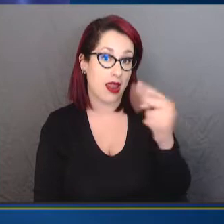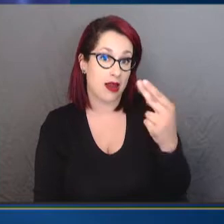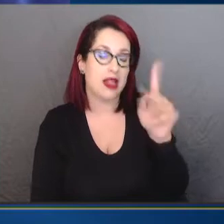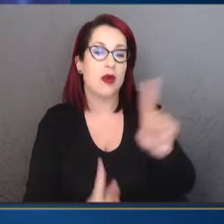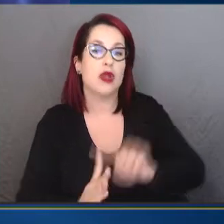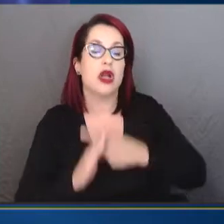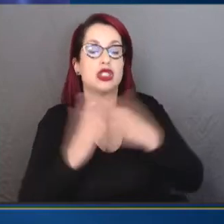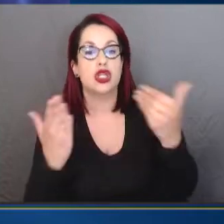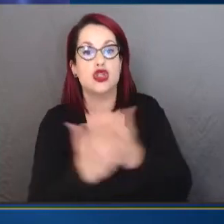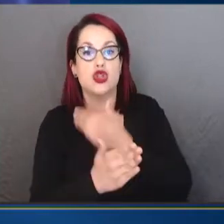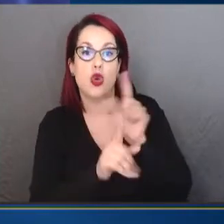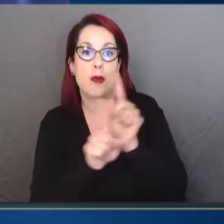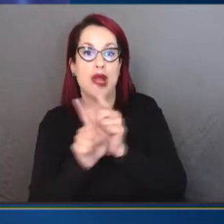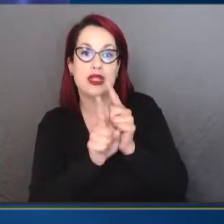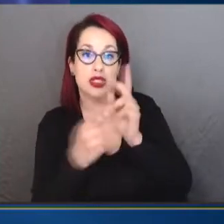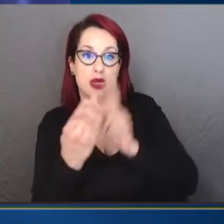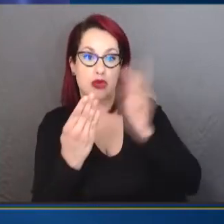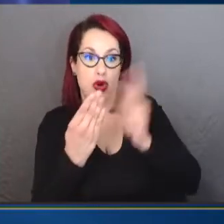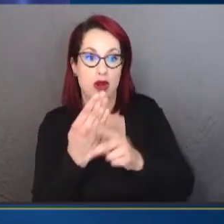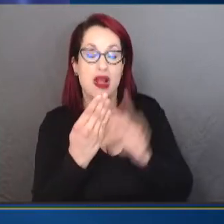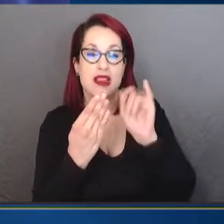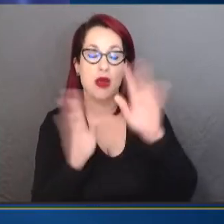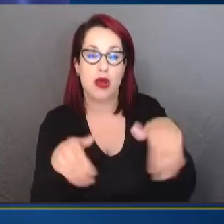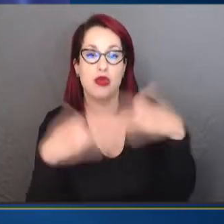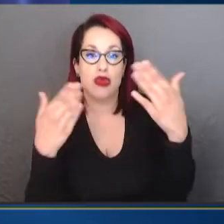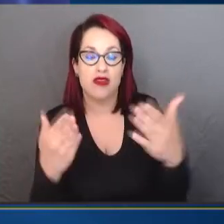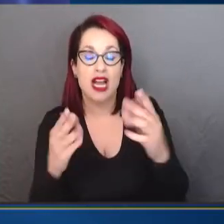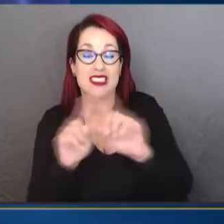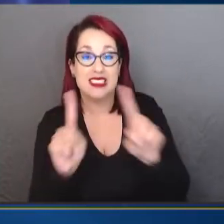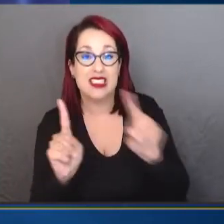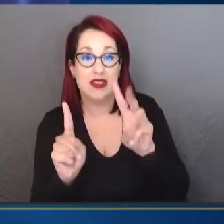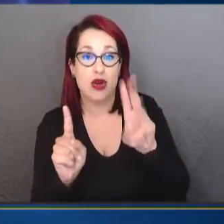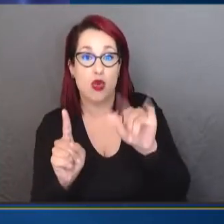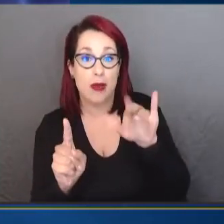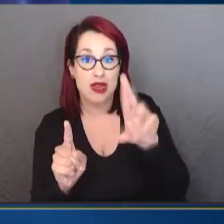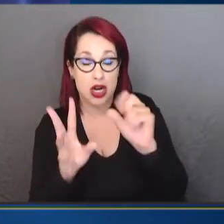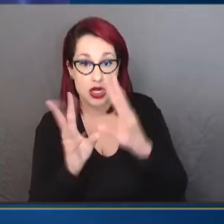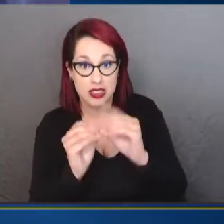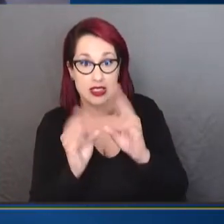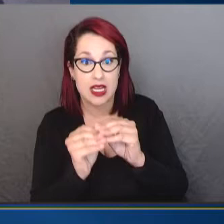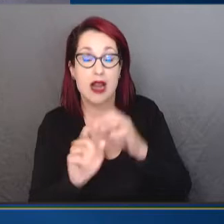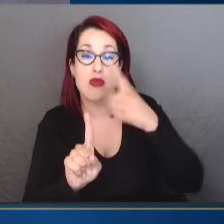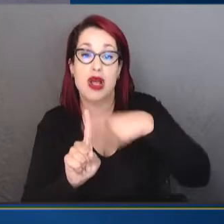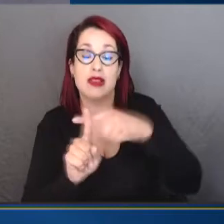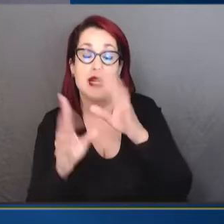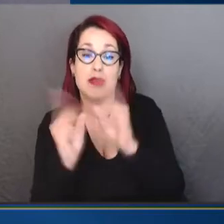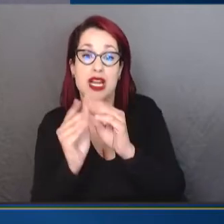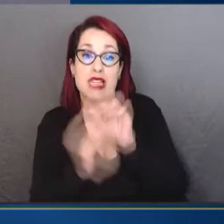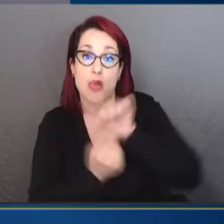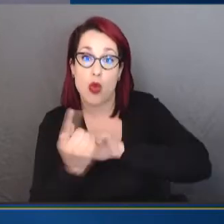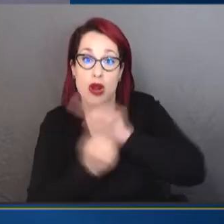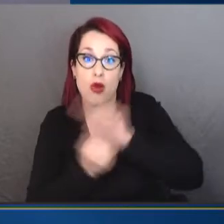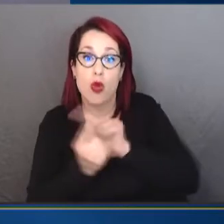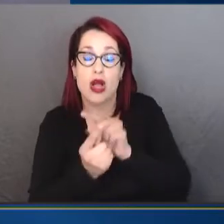combine on-demand webinars with monthly meetings and one-on-one appointments to help increase diversity within Latino healthcare workforce. Thank you, Paula.